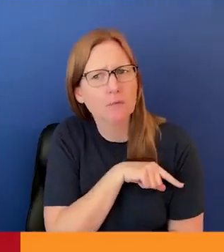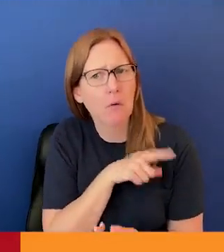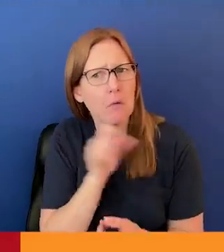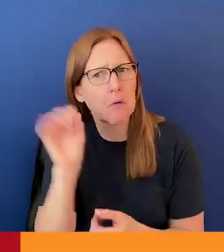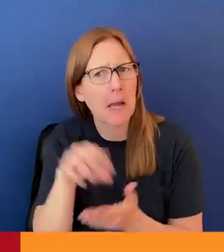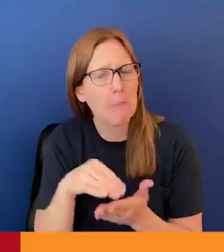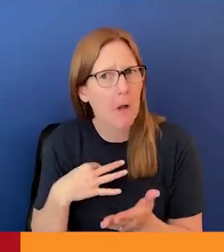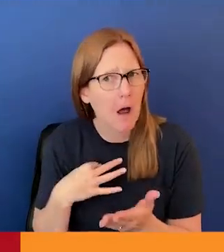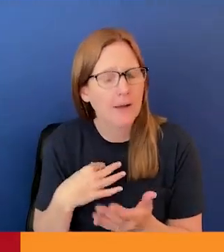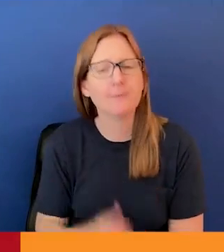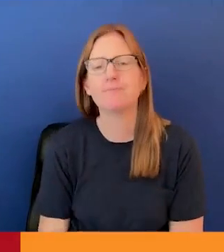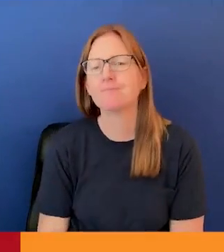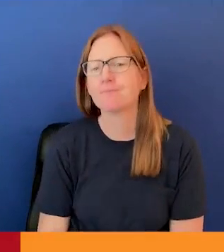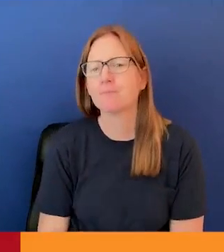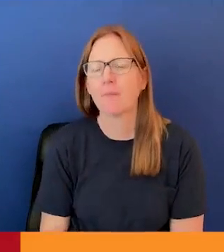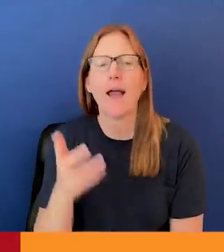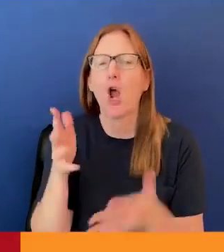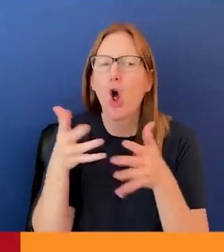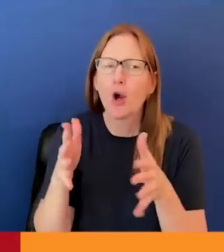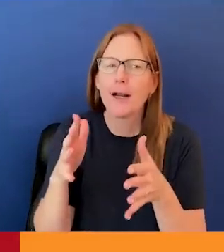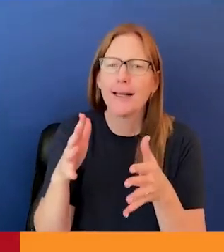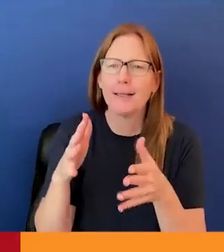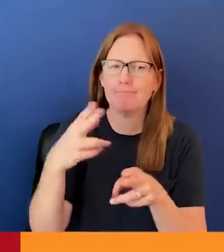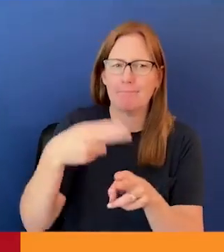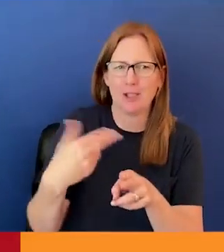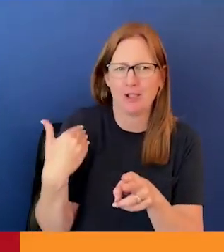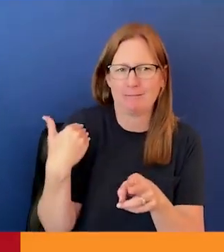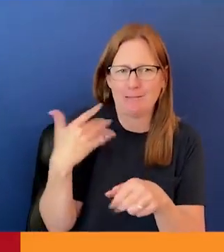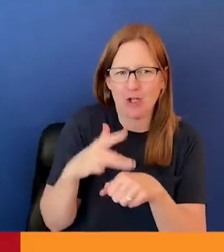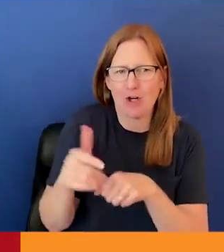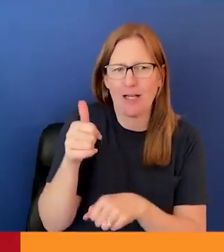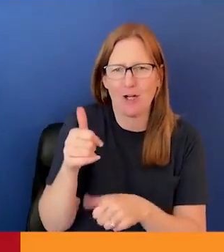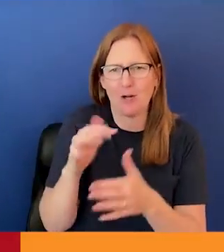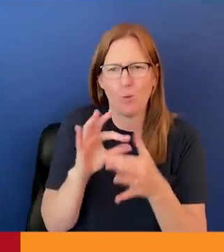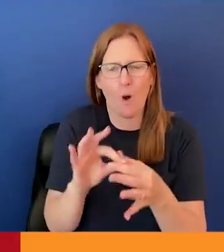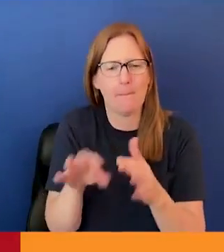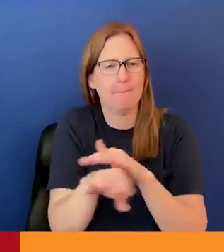I had shared a little bit earlier in terms of the basic eligibility, but